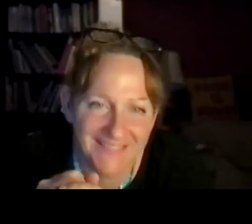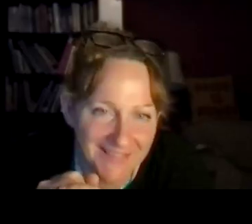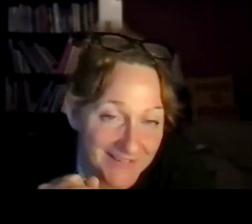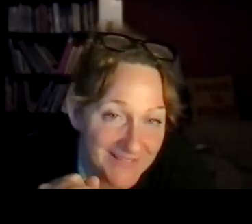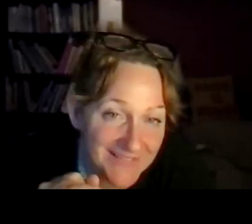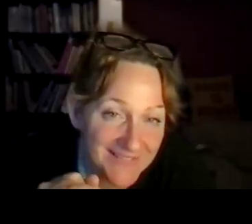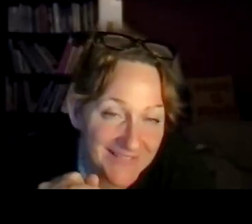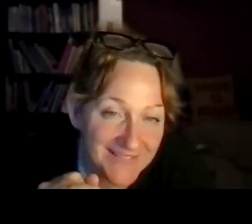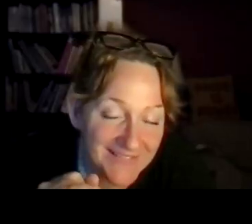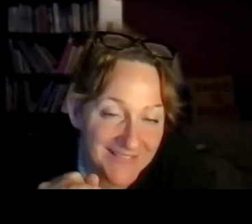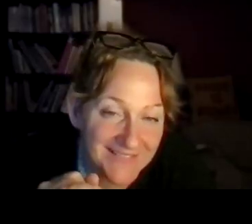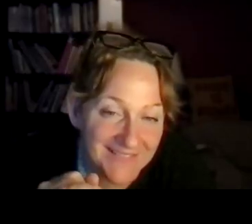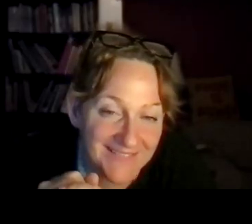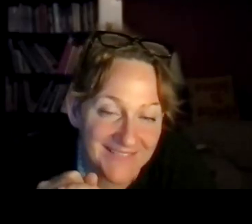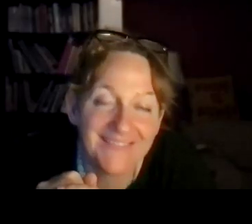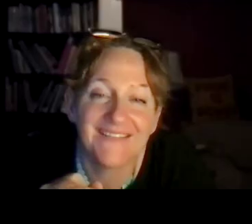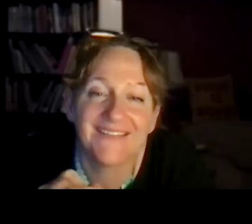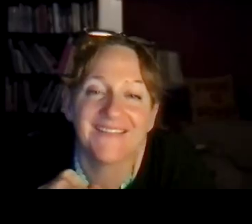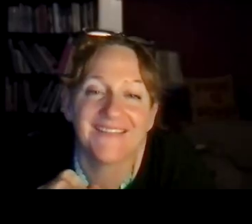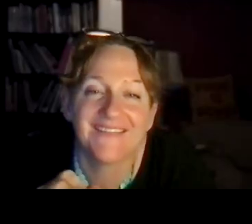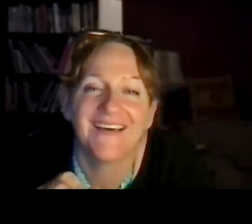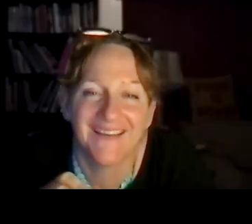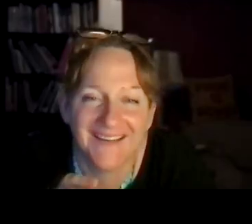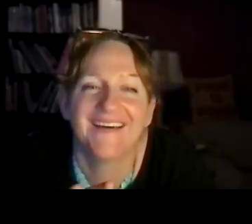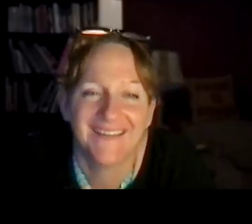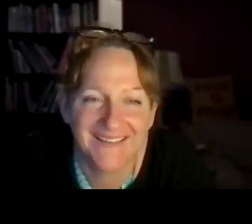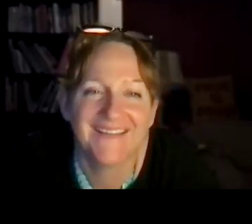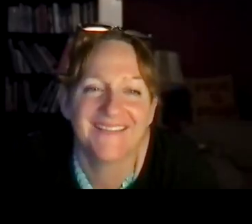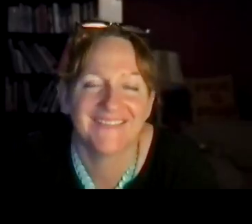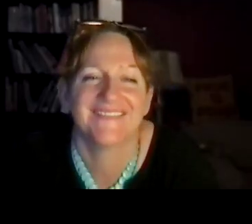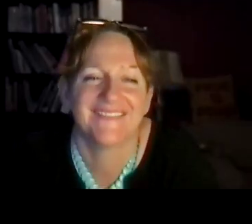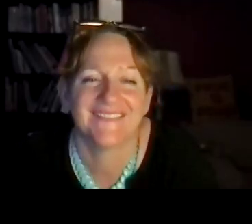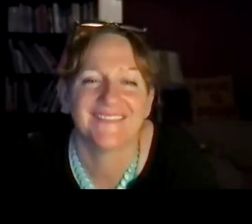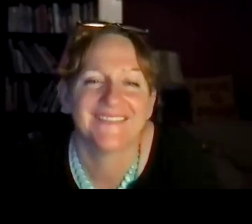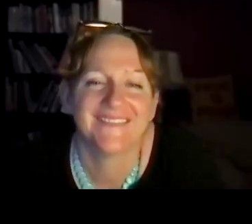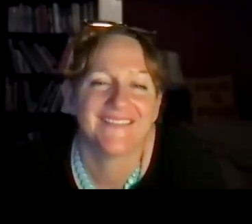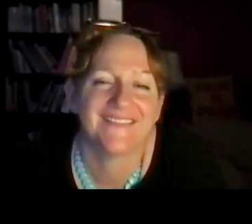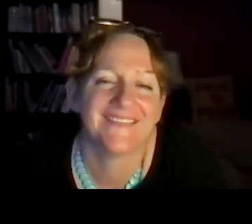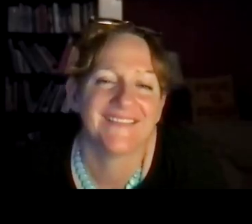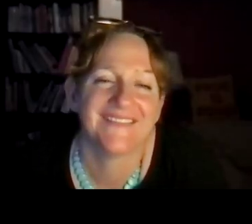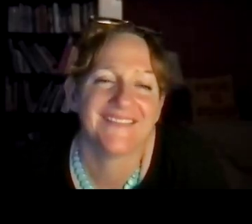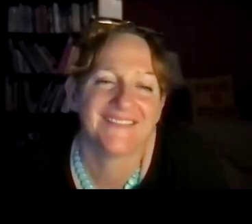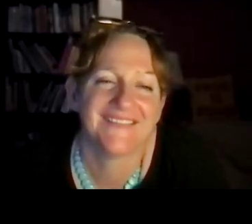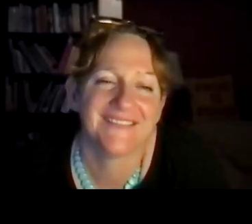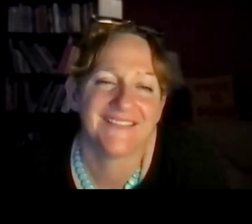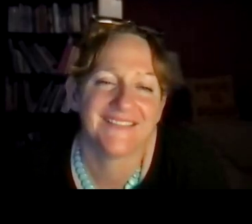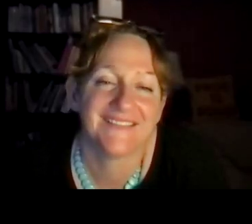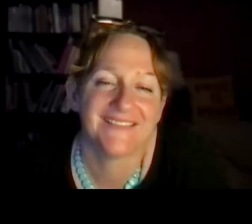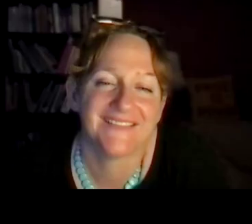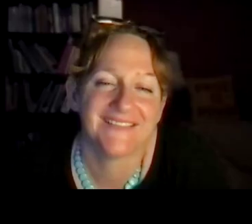iPhone: a guy from the Carson. And there's a song called In this life.